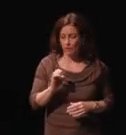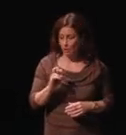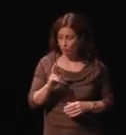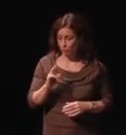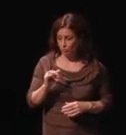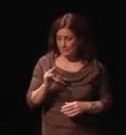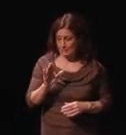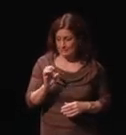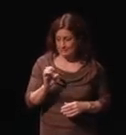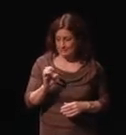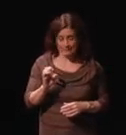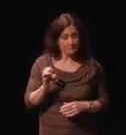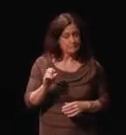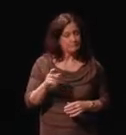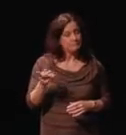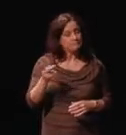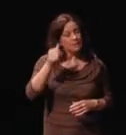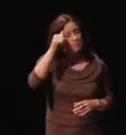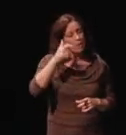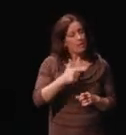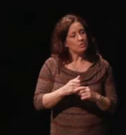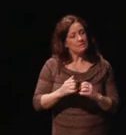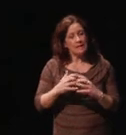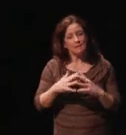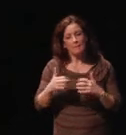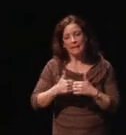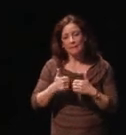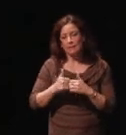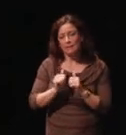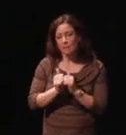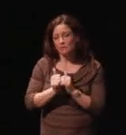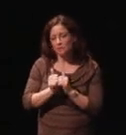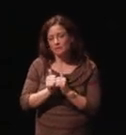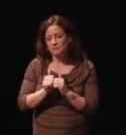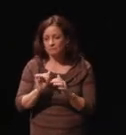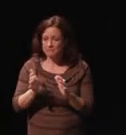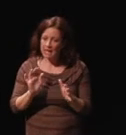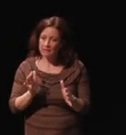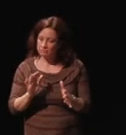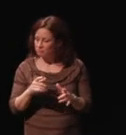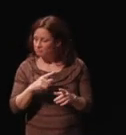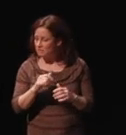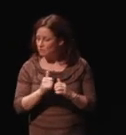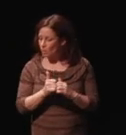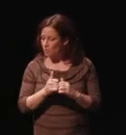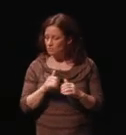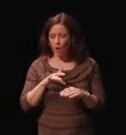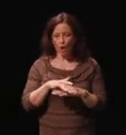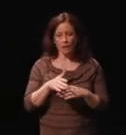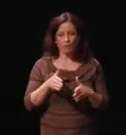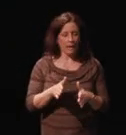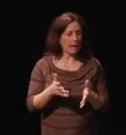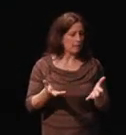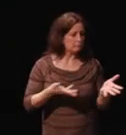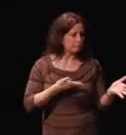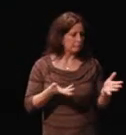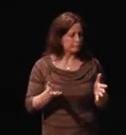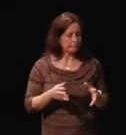his brother set up some gaming competition, sort of kind of a sports I suppose in an early way.